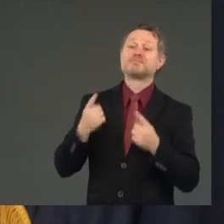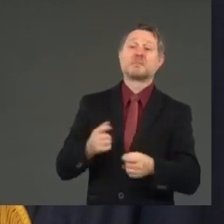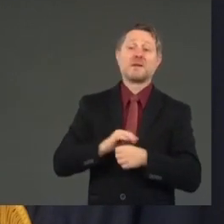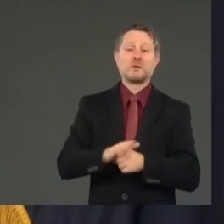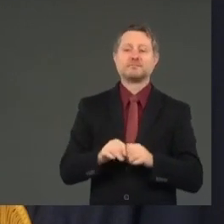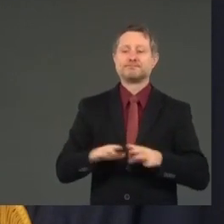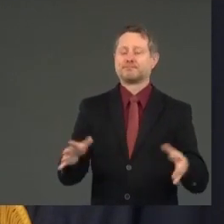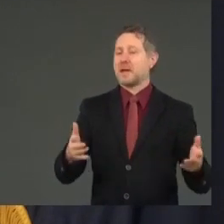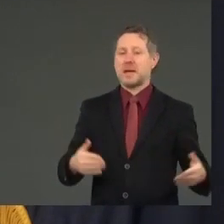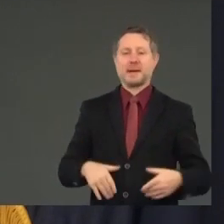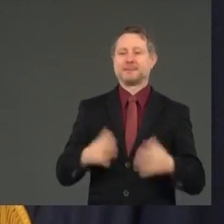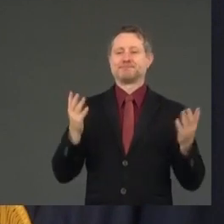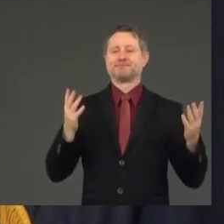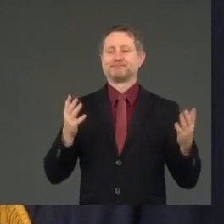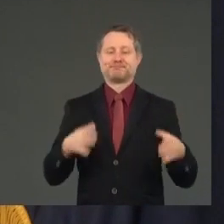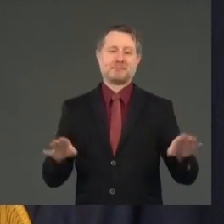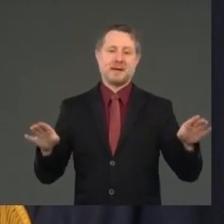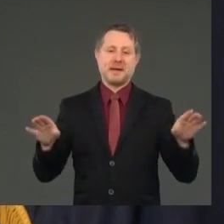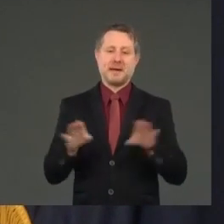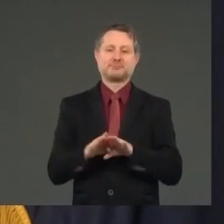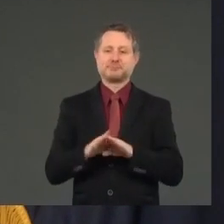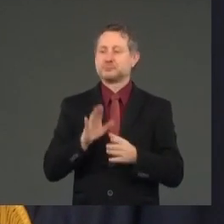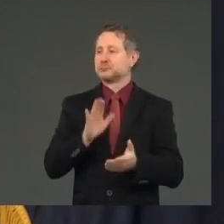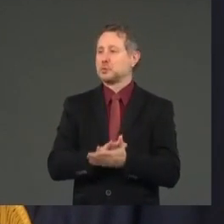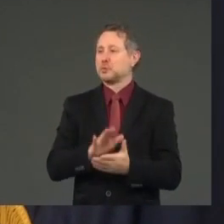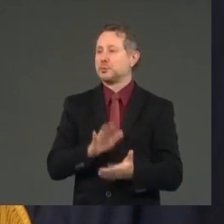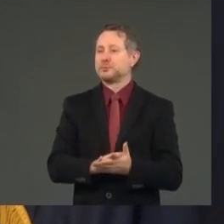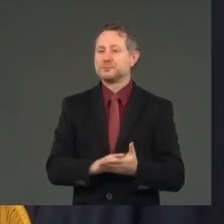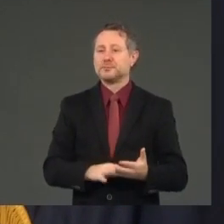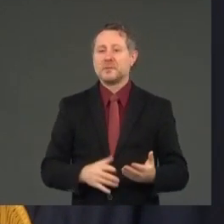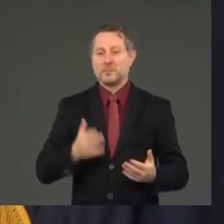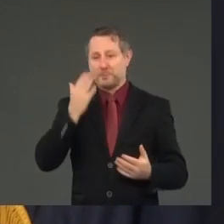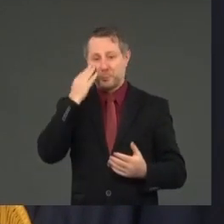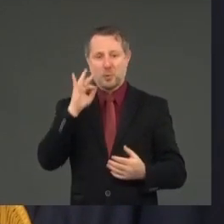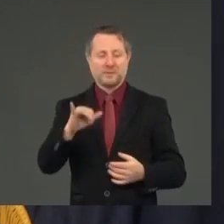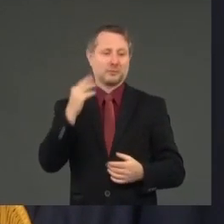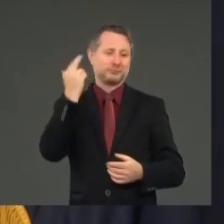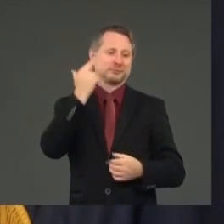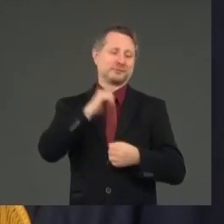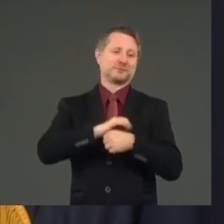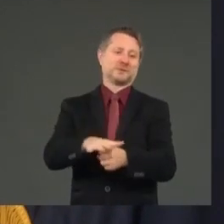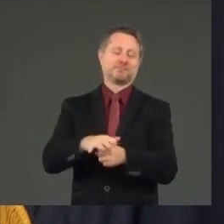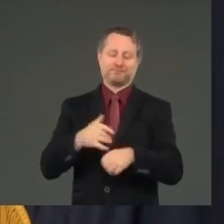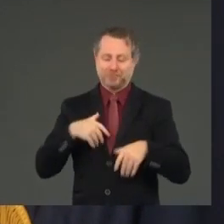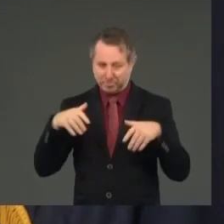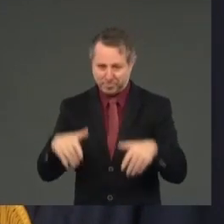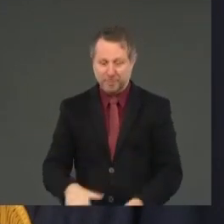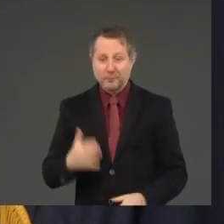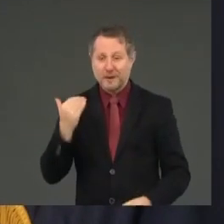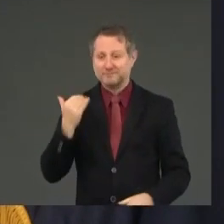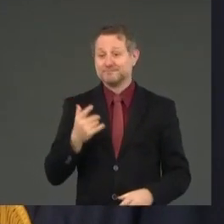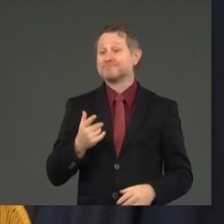THAT IS 100% RIGHT. WHAT HAPPENED TO US HERE WAS,